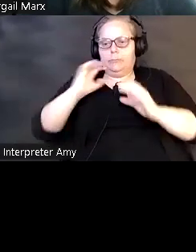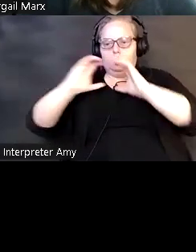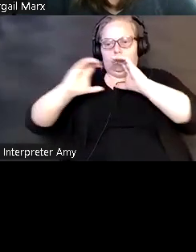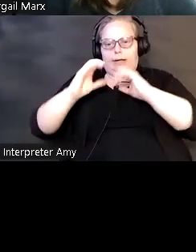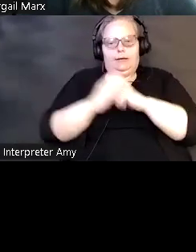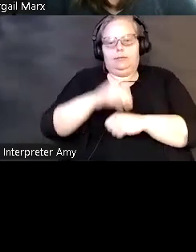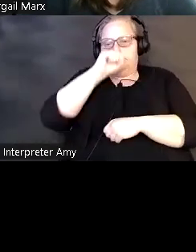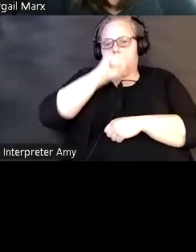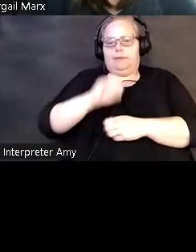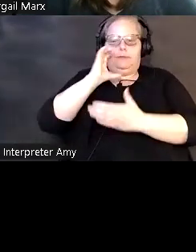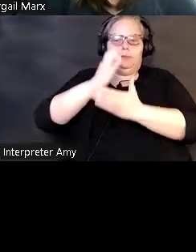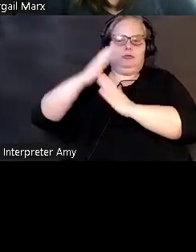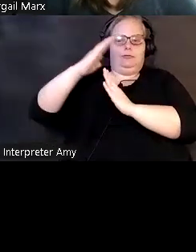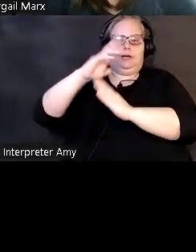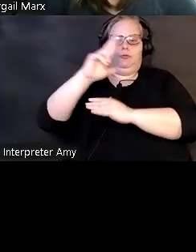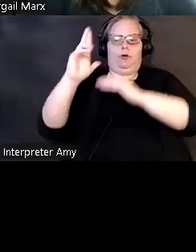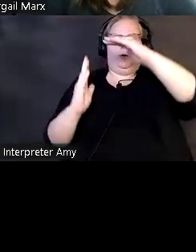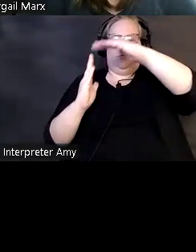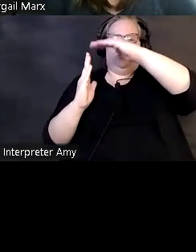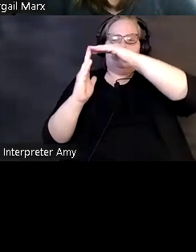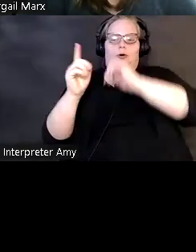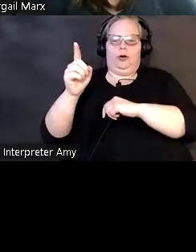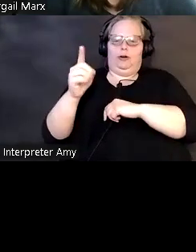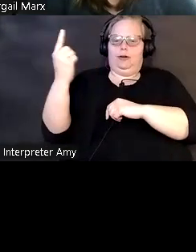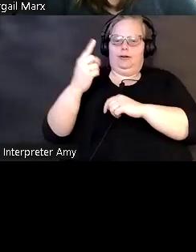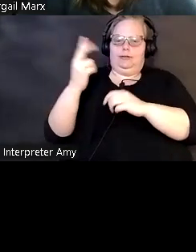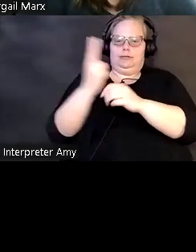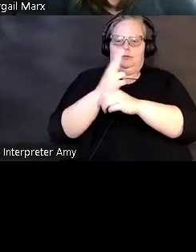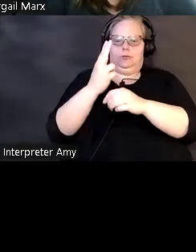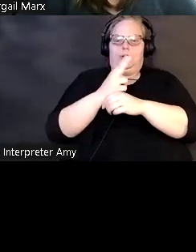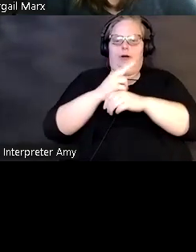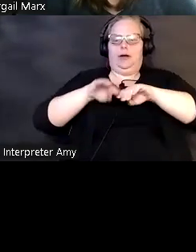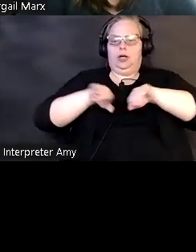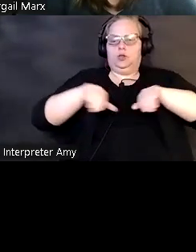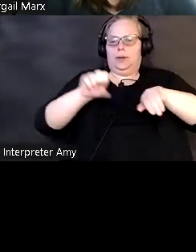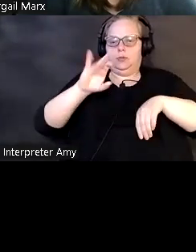right corner of somebody wearing a swimsuit with a kick board and AAC.